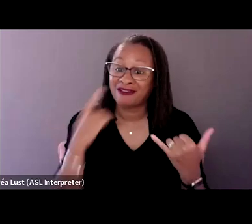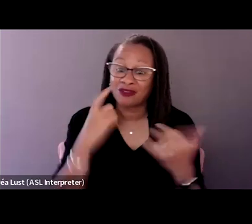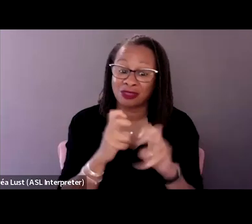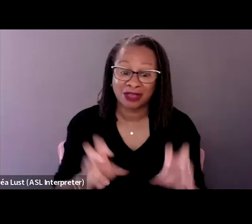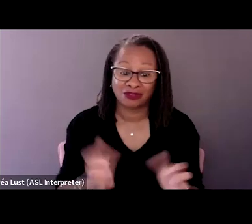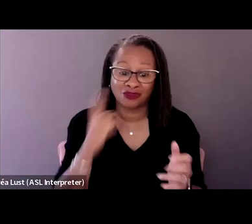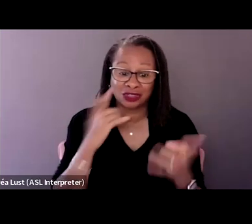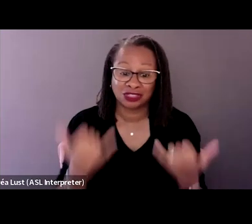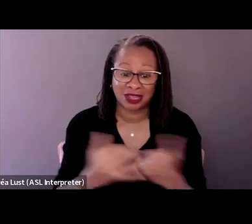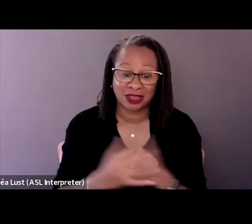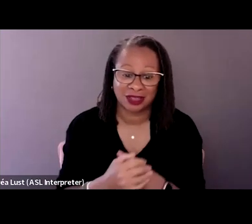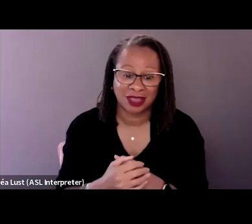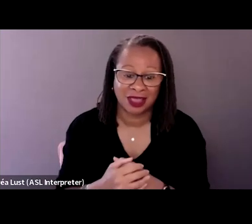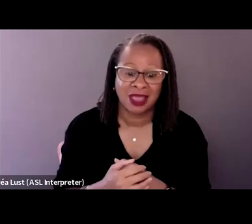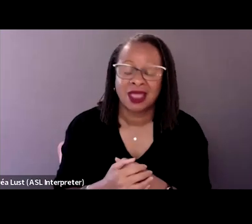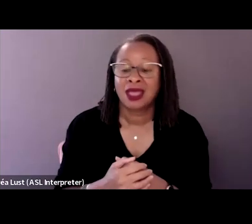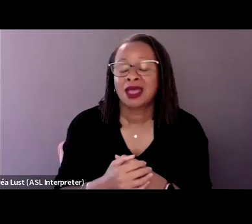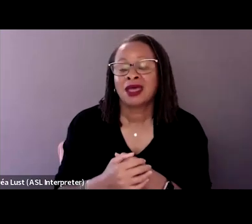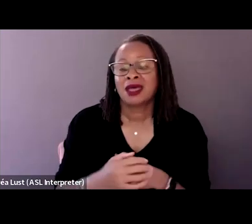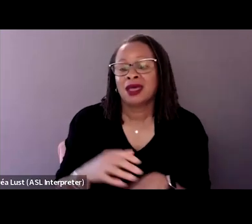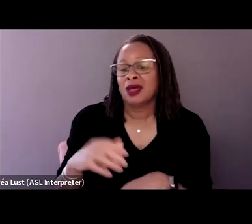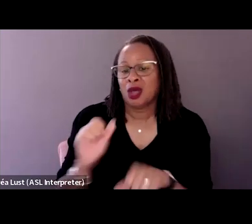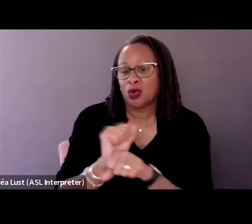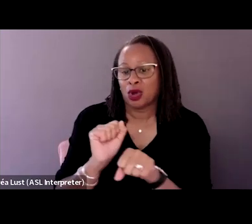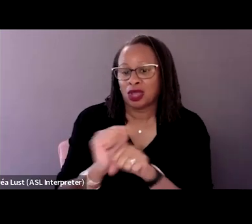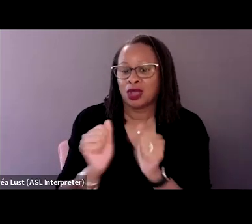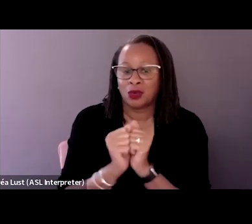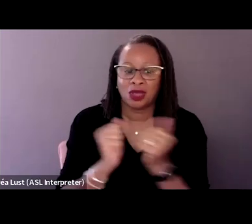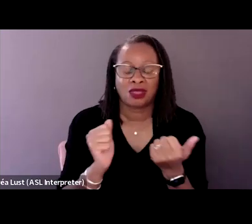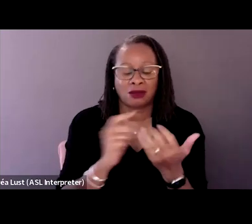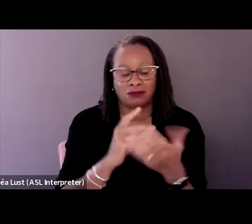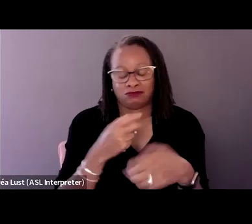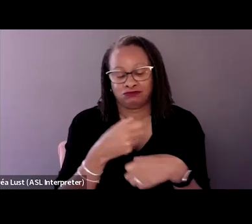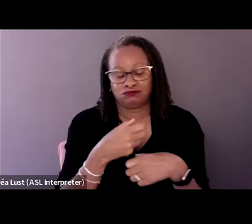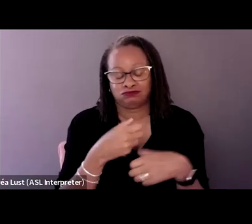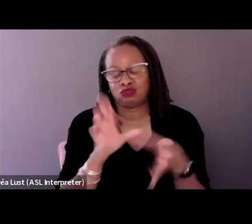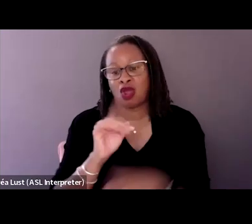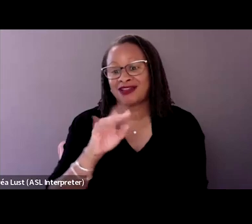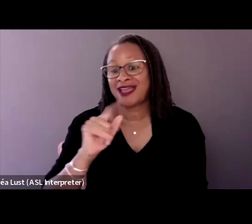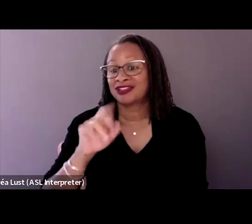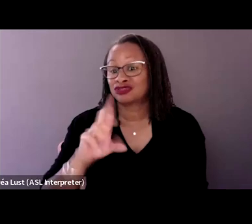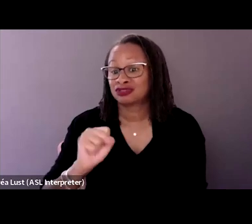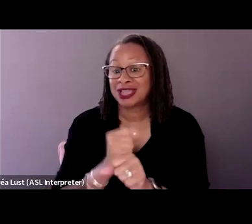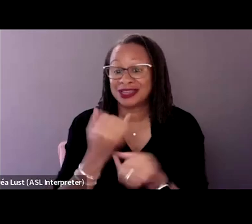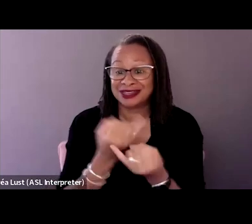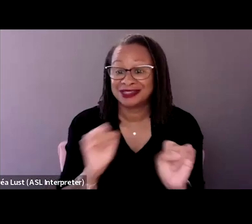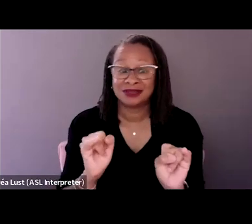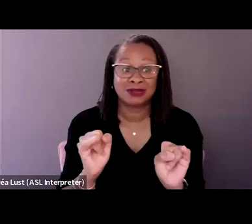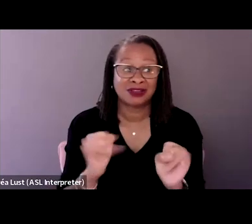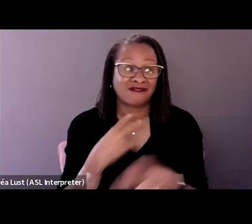Working with broadcasters Getting Independent Voices Heard. This is the brainchild of her filmmaker and journalist